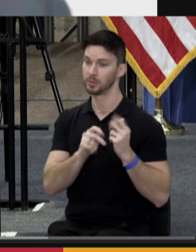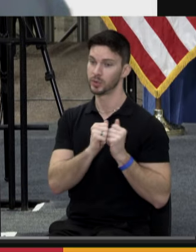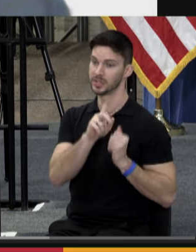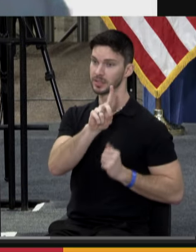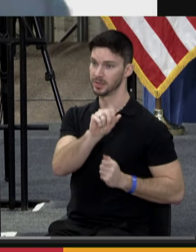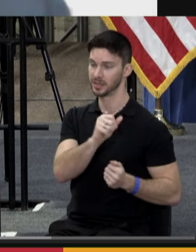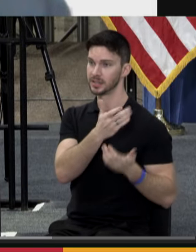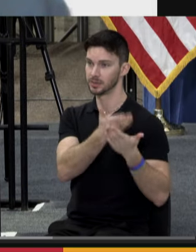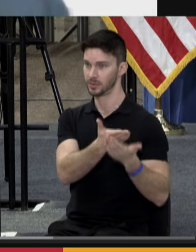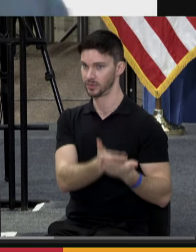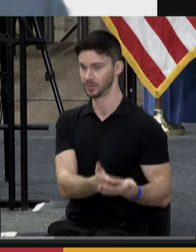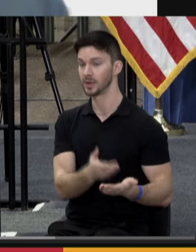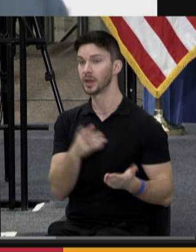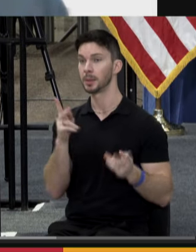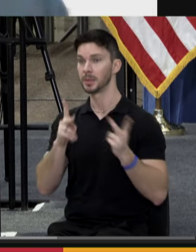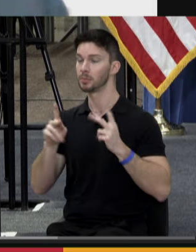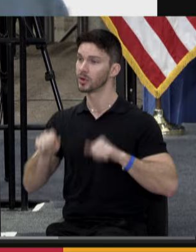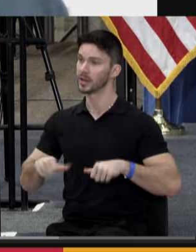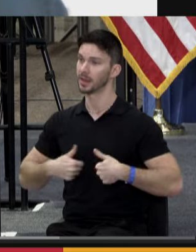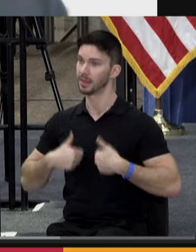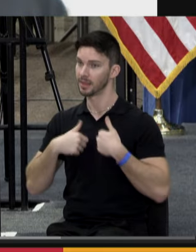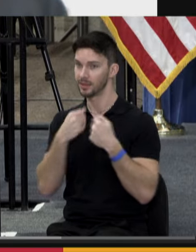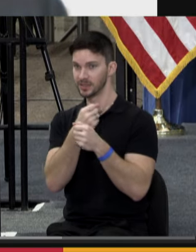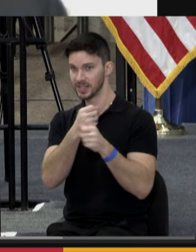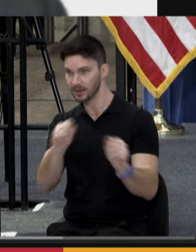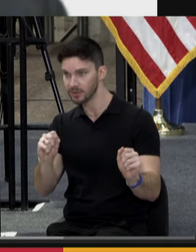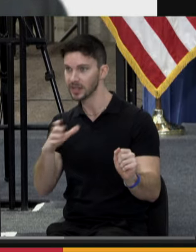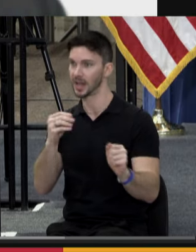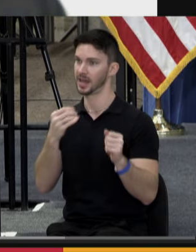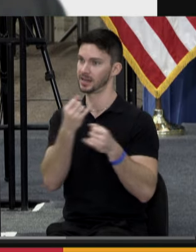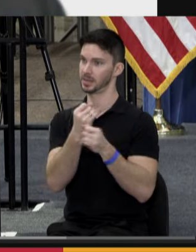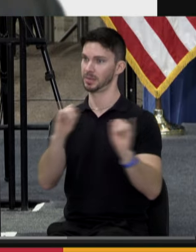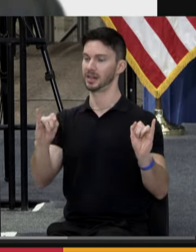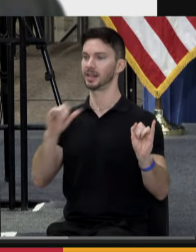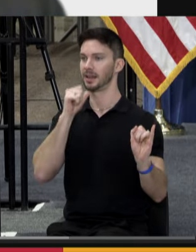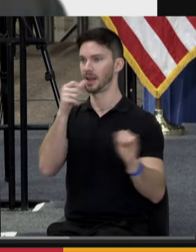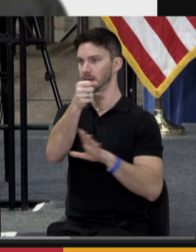can live safely and independently in their communities, not in institutions.